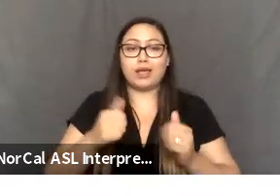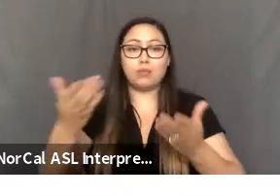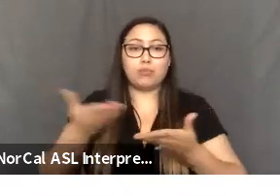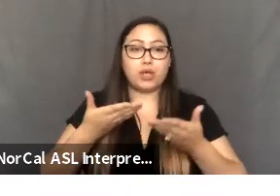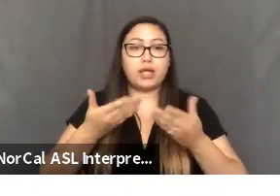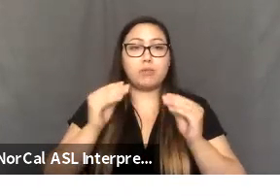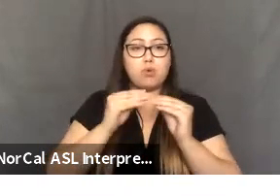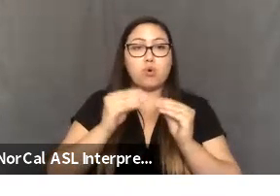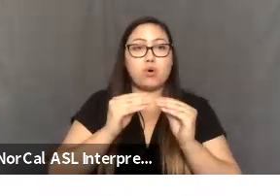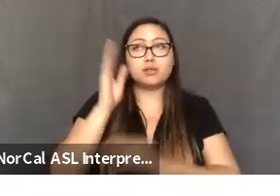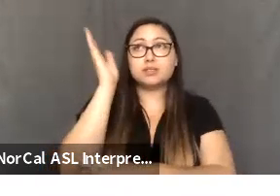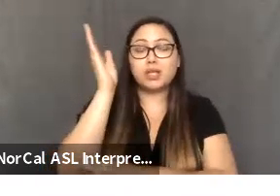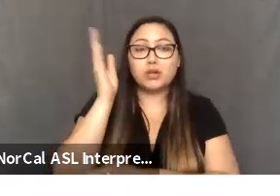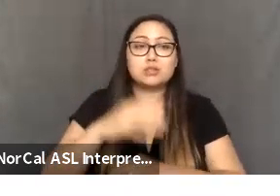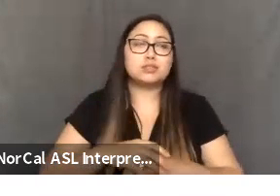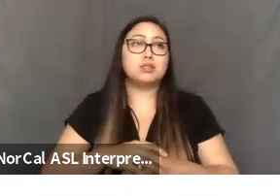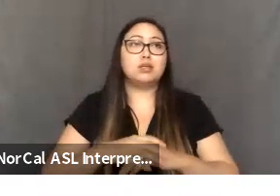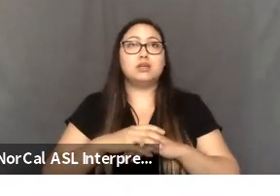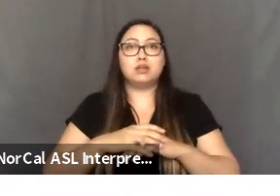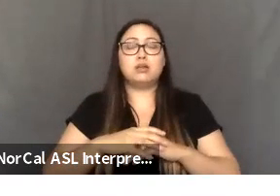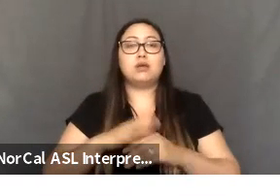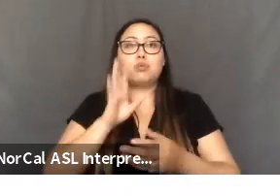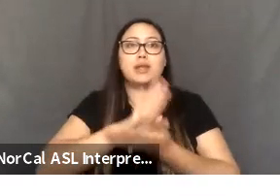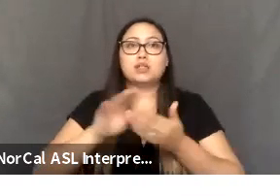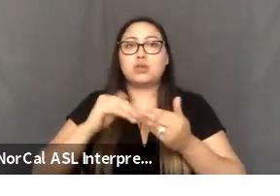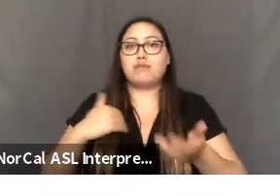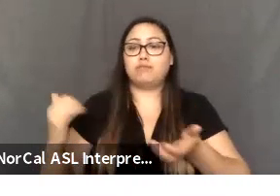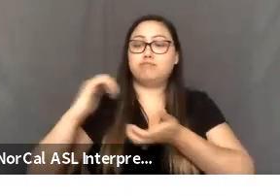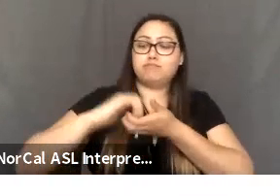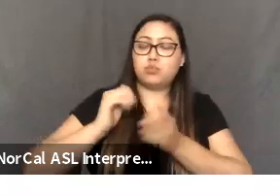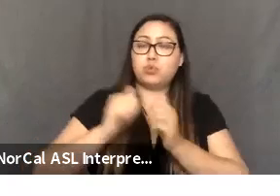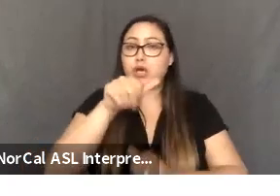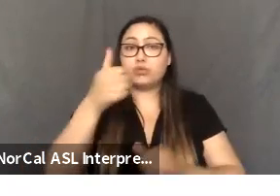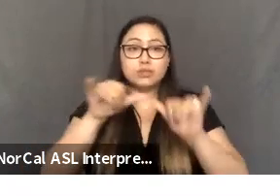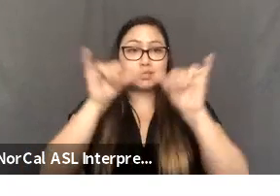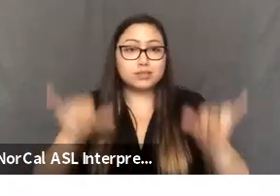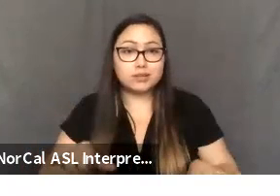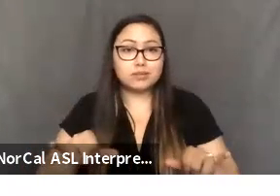to do partnerships with other systems, that sort of thing. That's the higher aspiration. And we